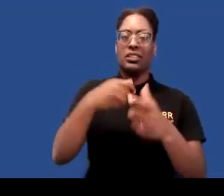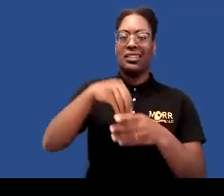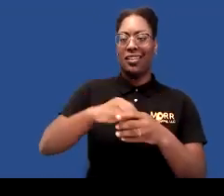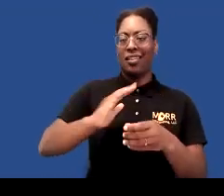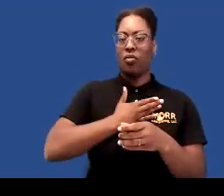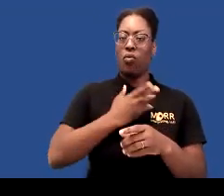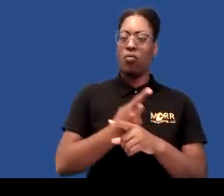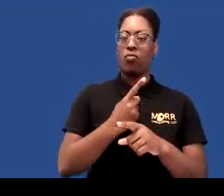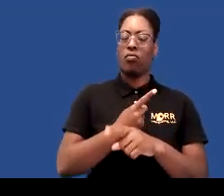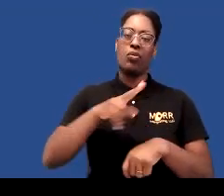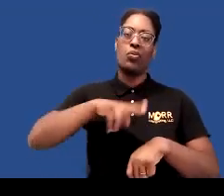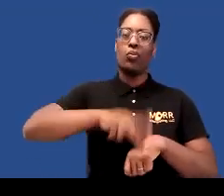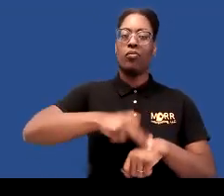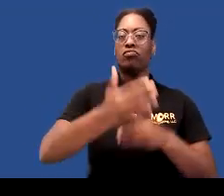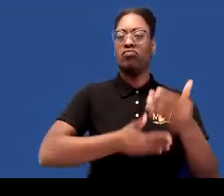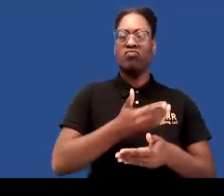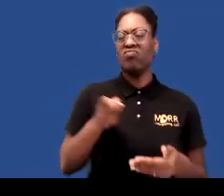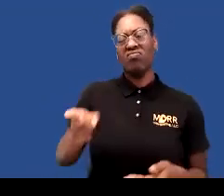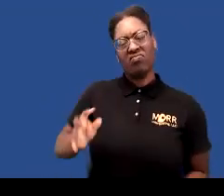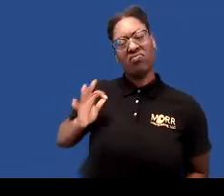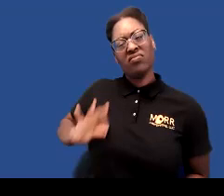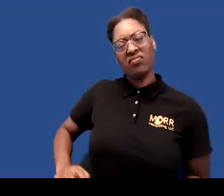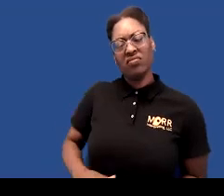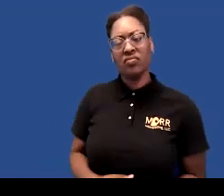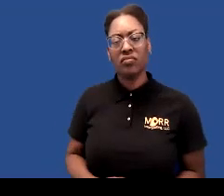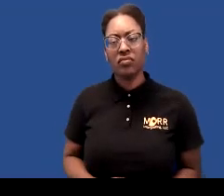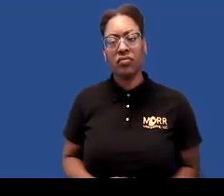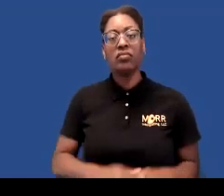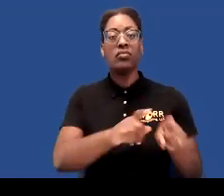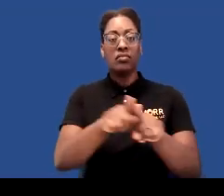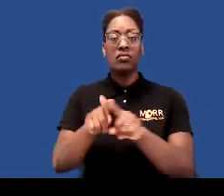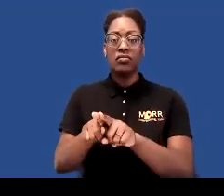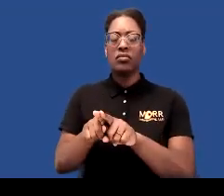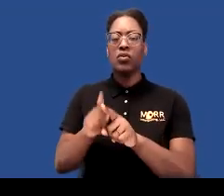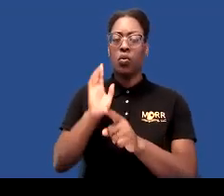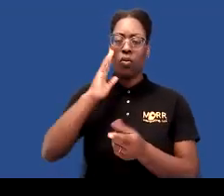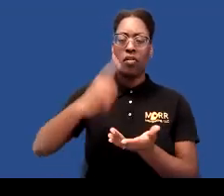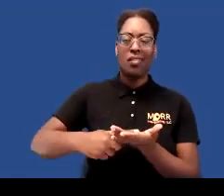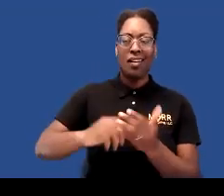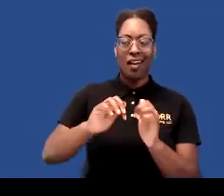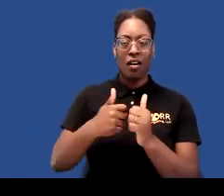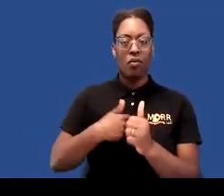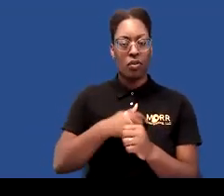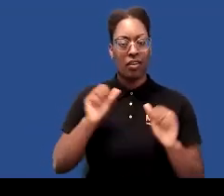frame online asynchronous appointments as an antiracist tool within their centers. Something I hope to show, and I hope you think so too,